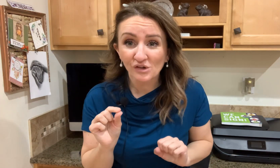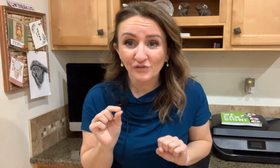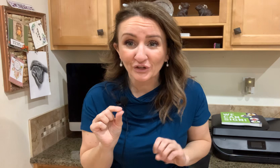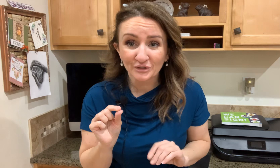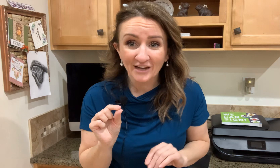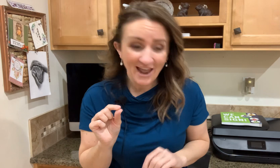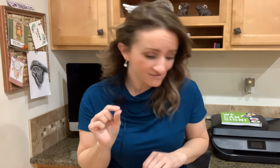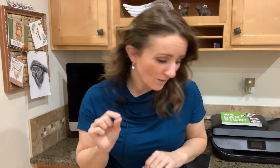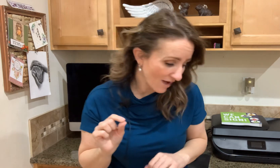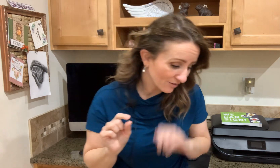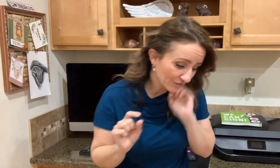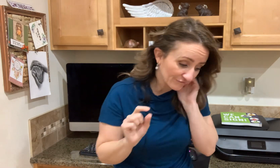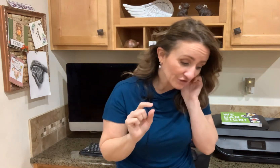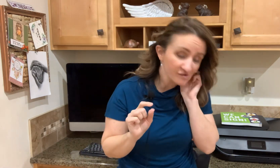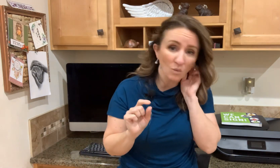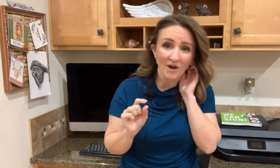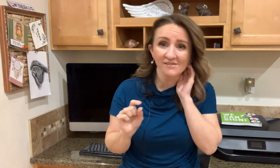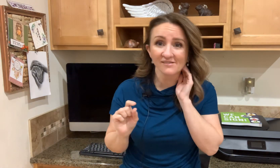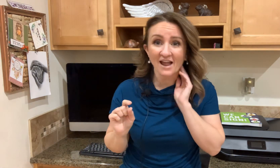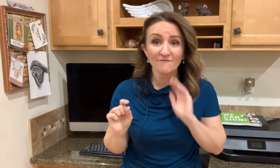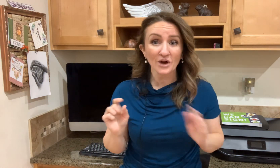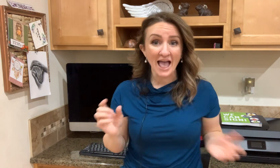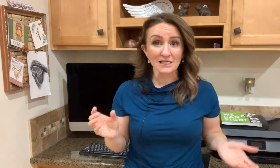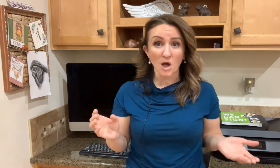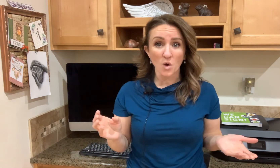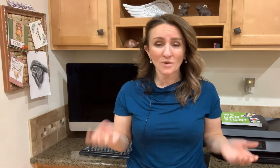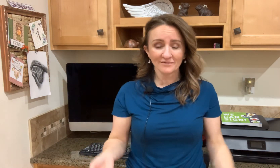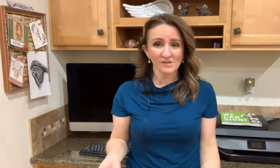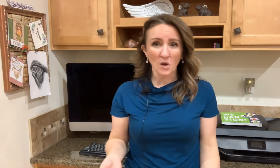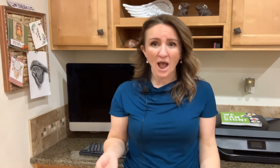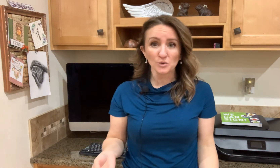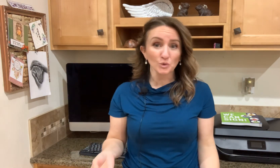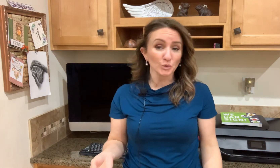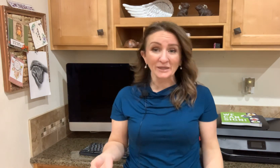for you today as well. The first one is the sign for "hello", so how you greet